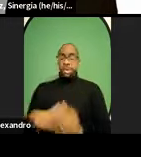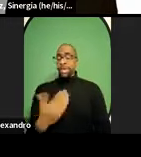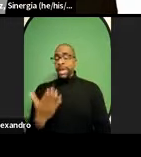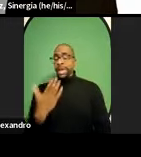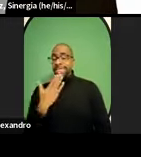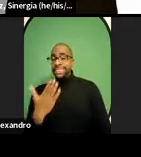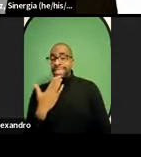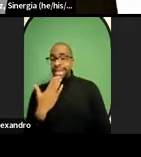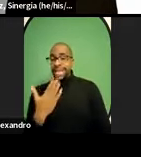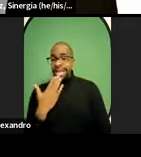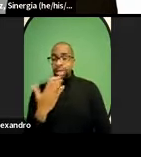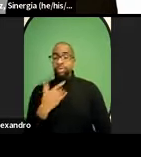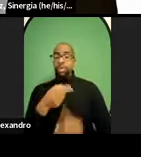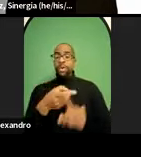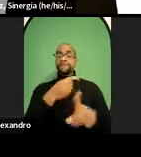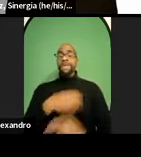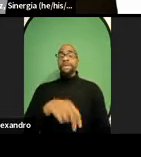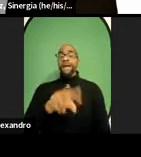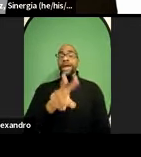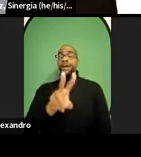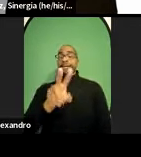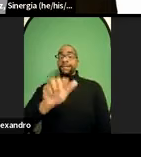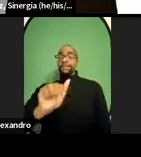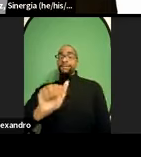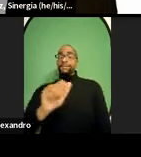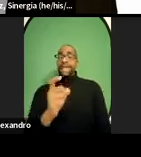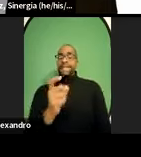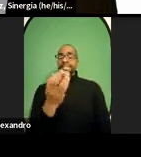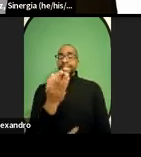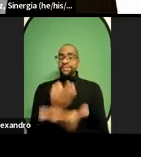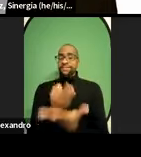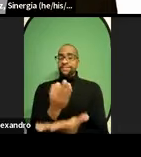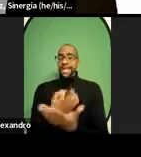to share more on the project.